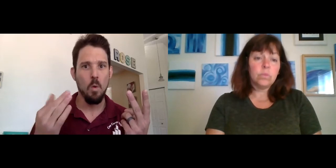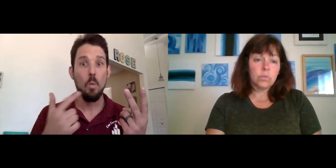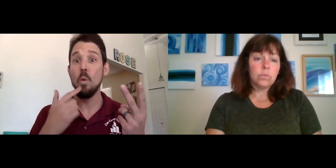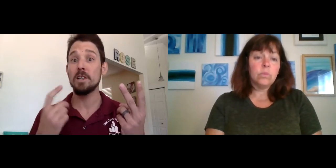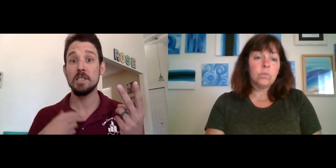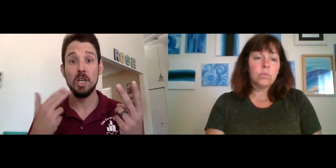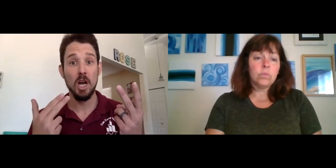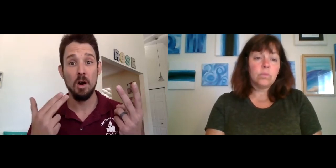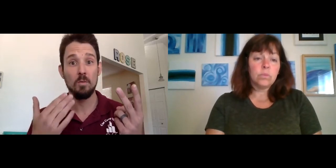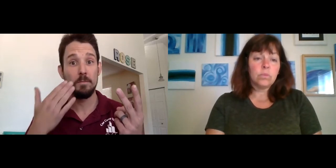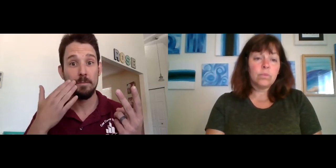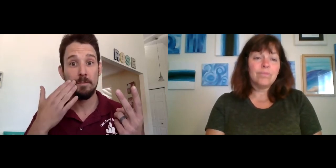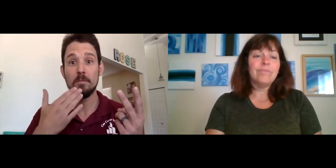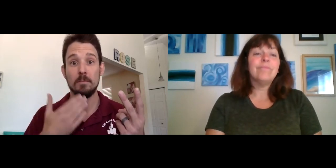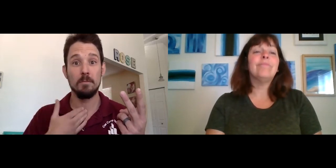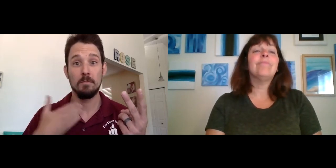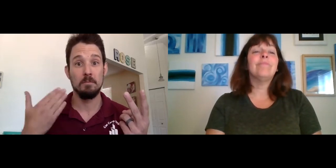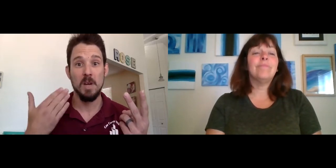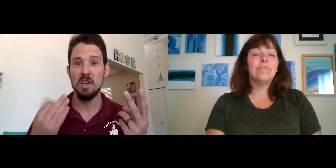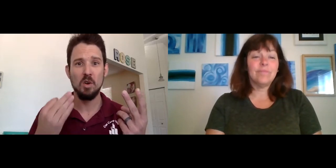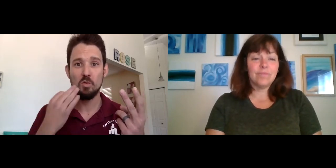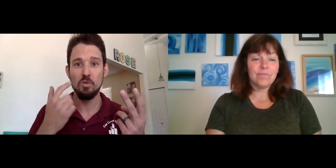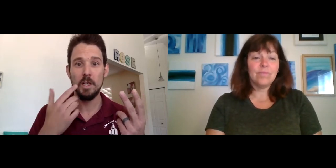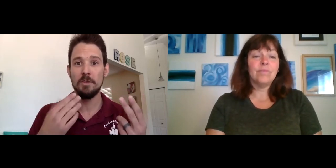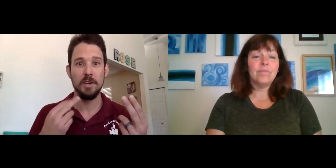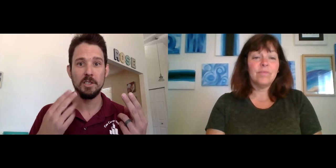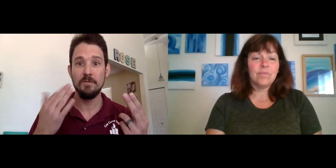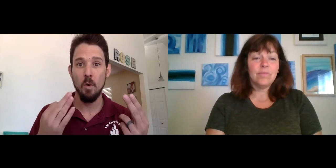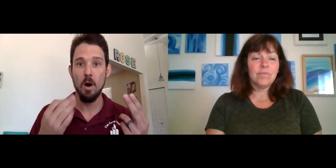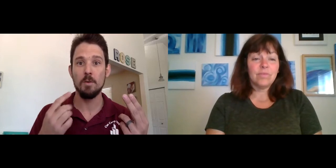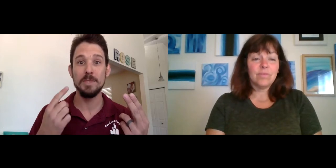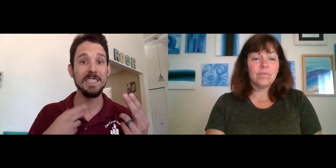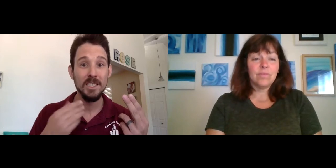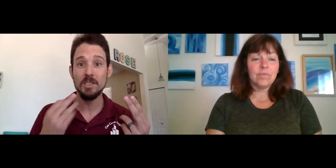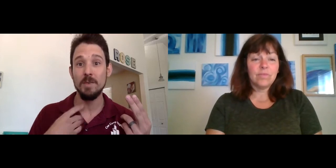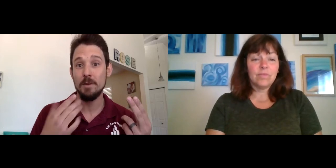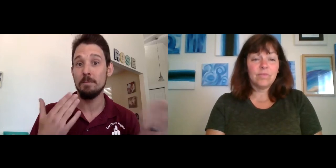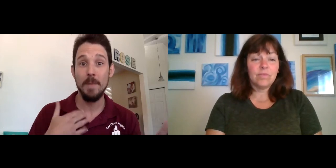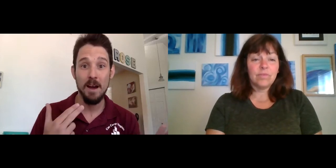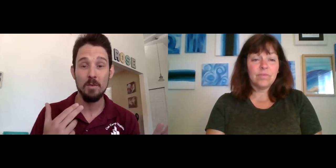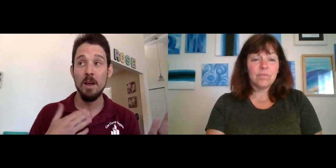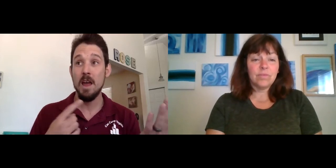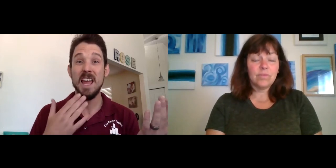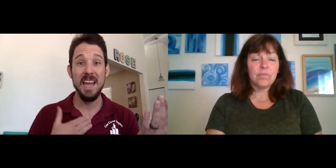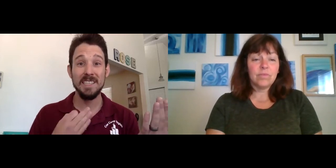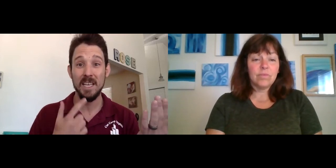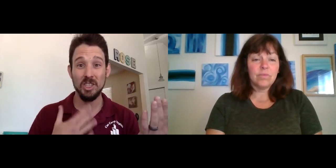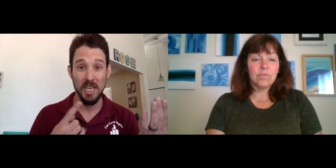and "Where does it go?" and so really there's four positions around the mouth and eight handshapes